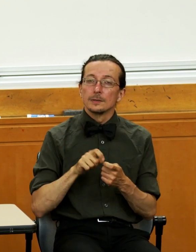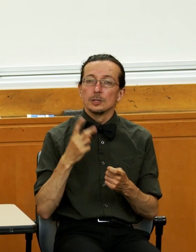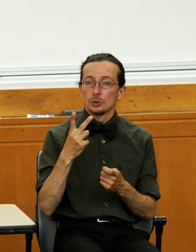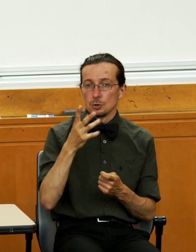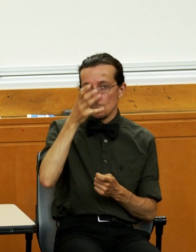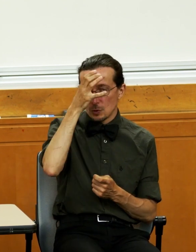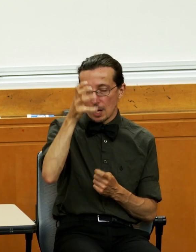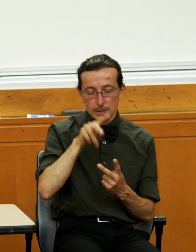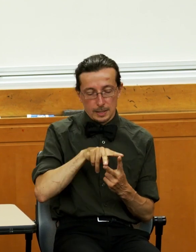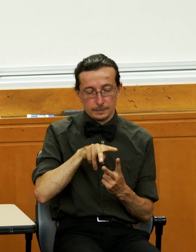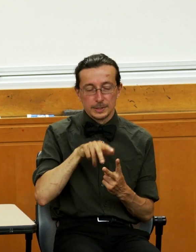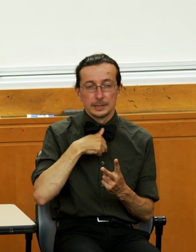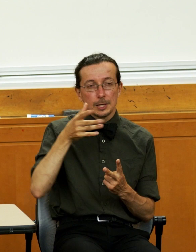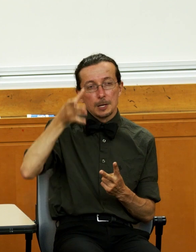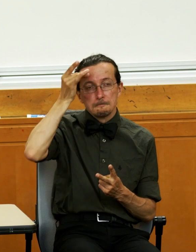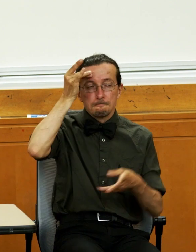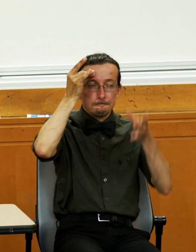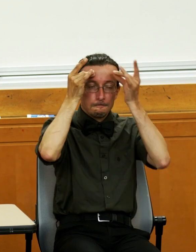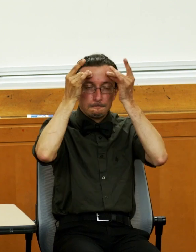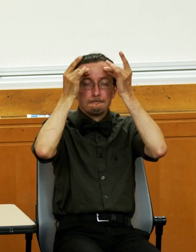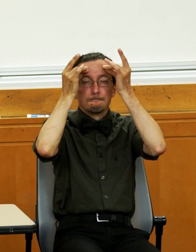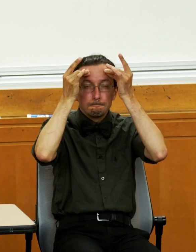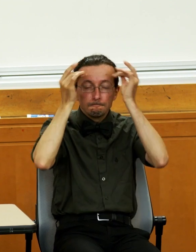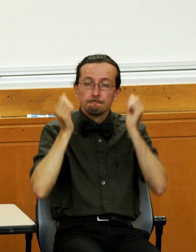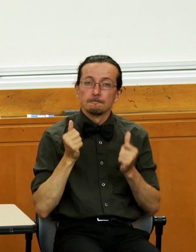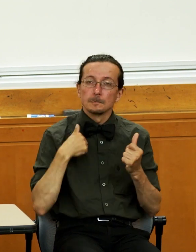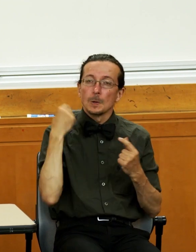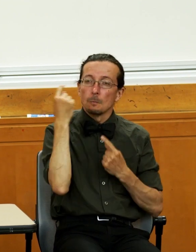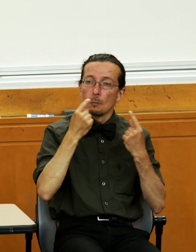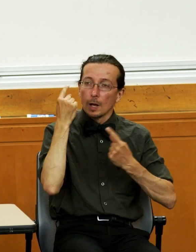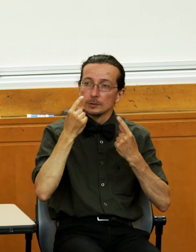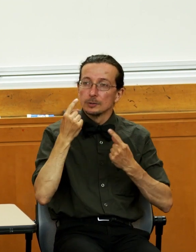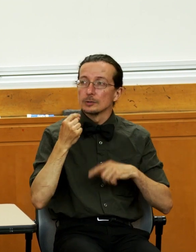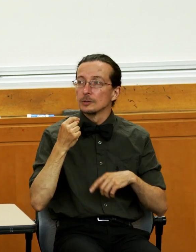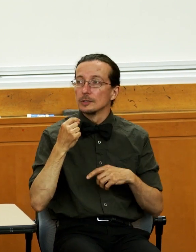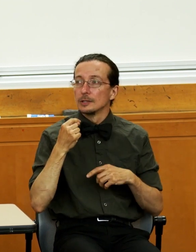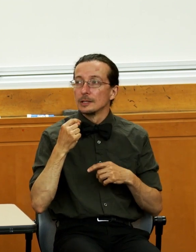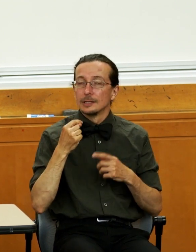really resonated with me and I'm wondering if there is an irresolvable conflict between them,